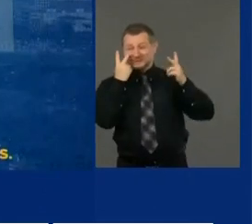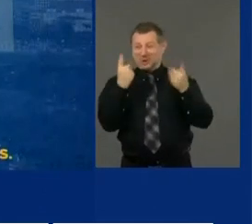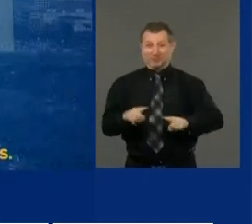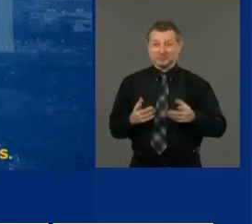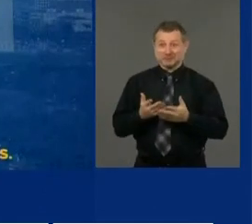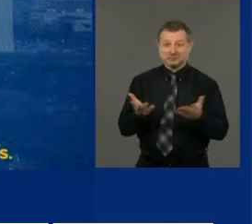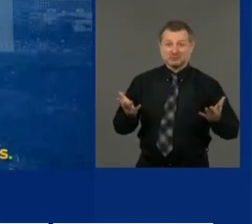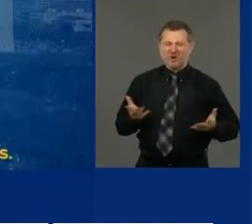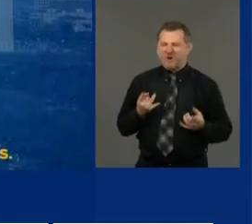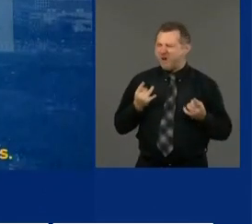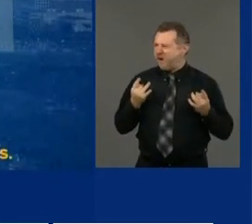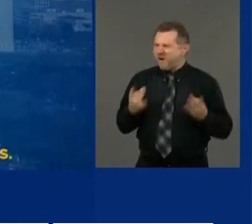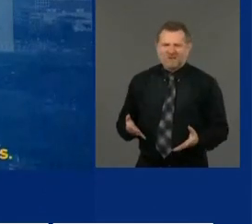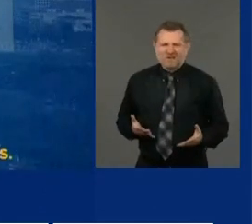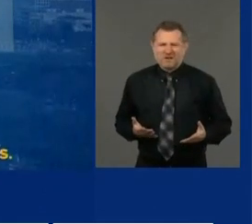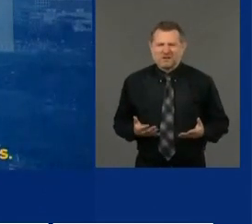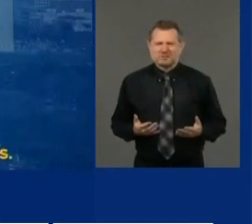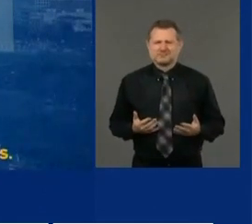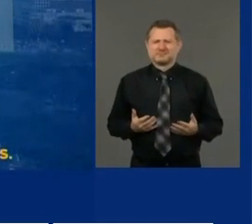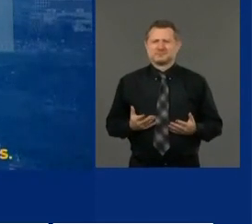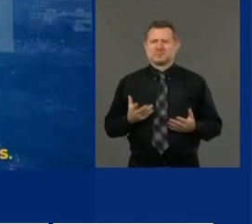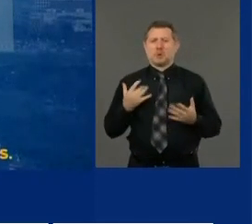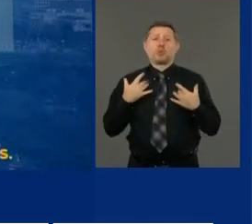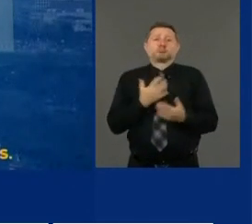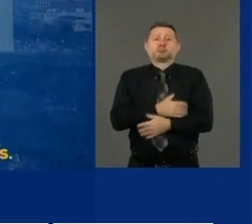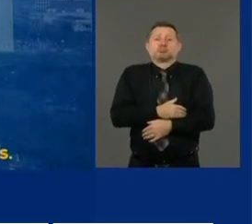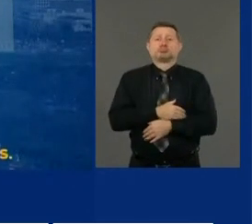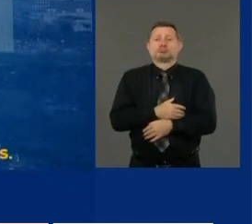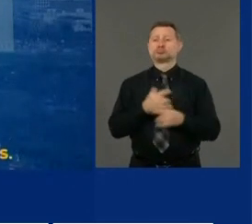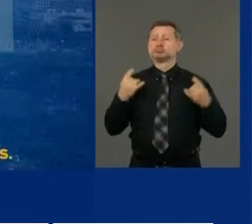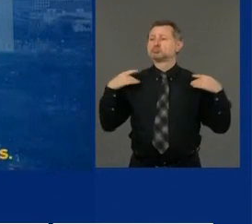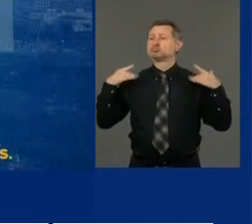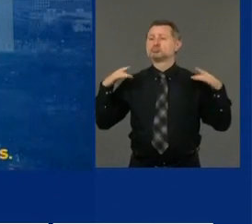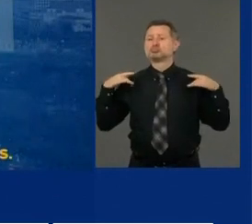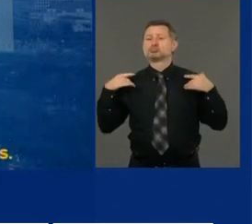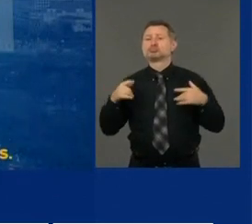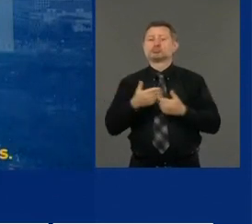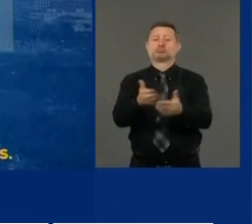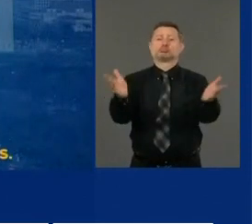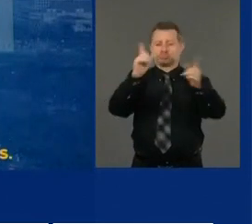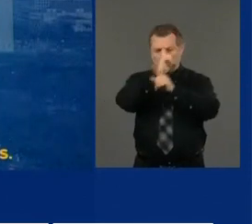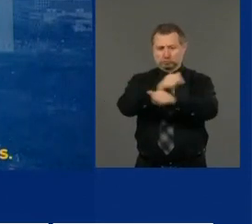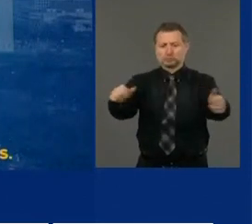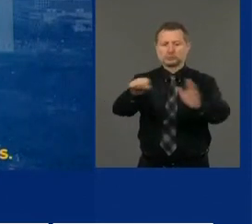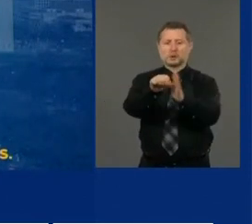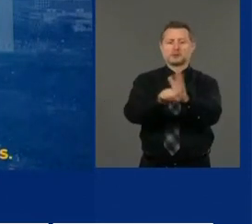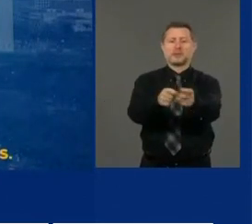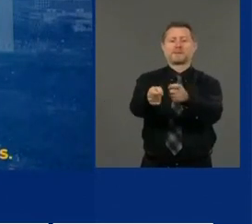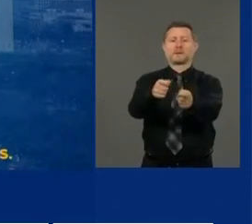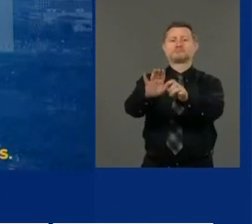WHEN DOES A FEDERAL EMERGENCY, IT'S THE RESPONSIBILITY OF THE FEDERAL GOVERNMENT.